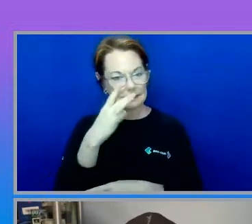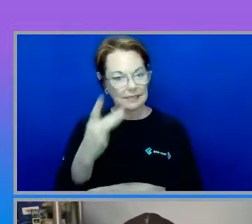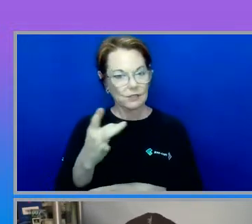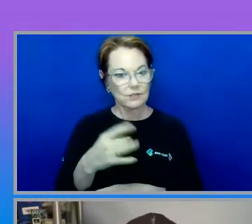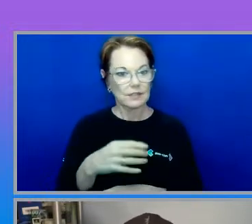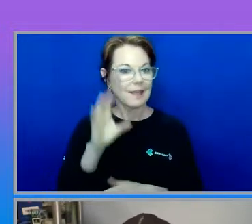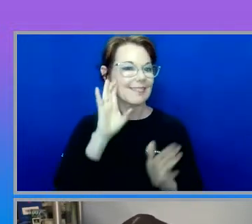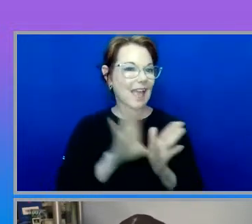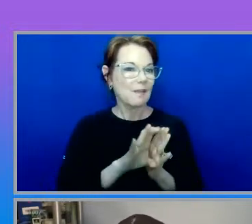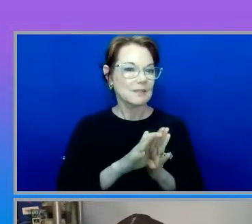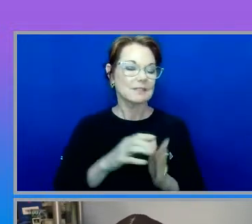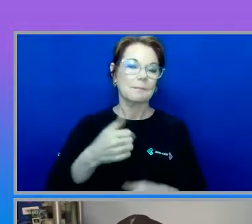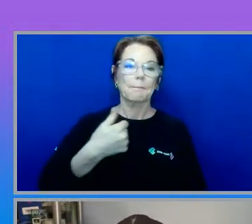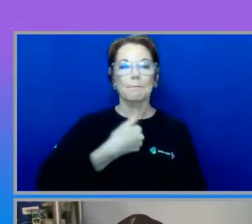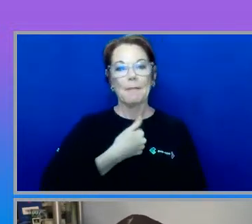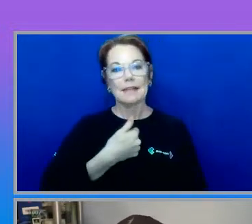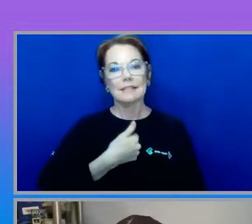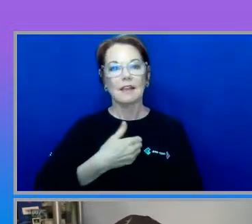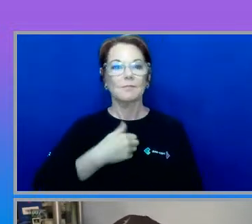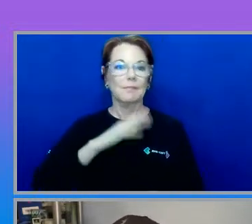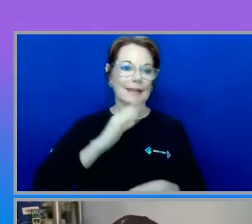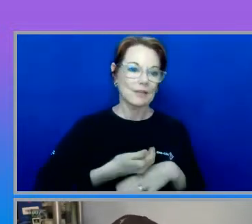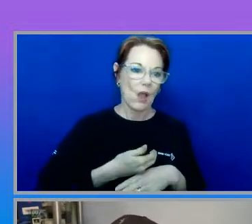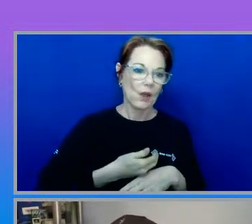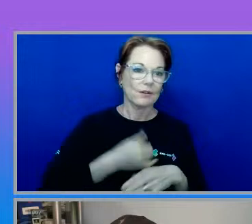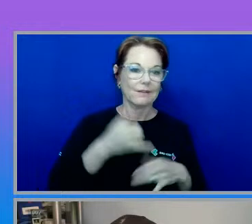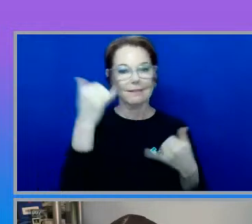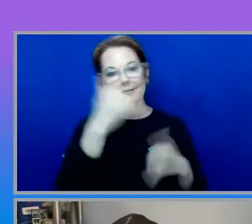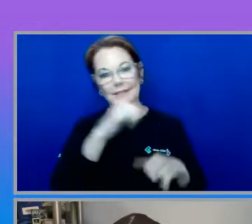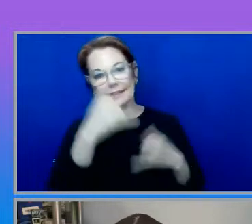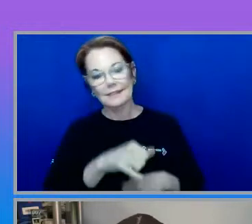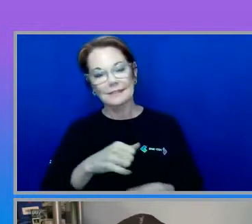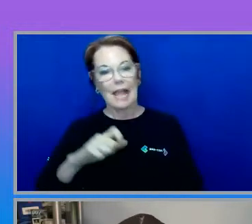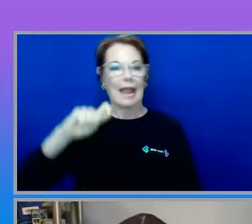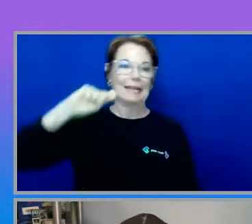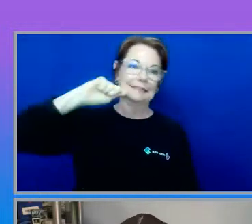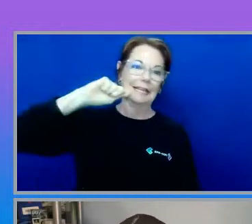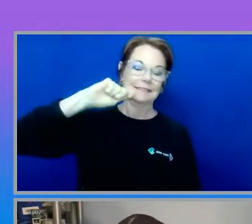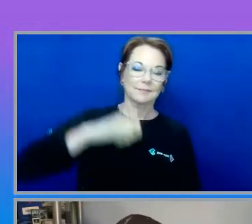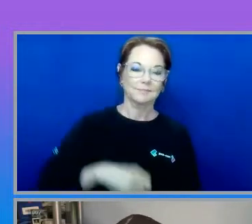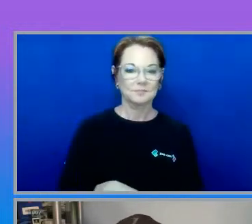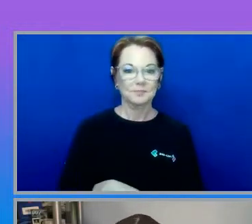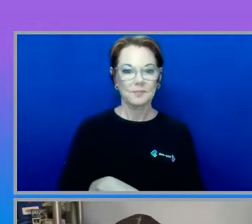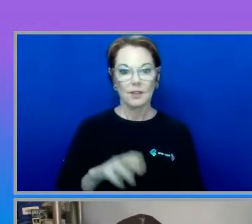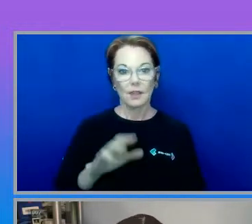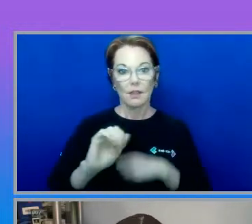image. I would describe it as myself and my daughter kind of being goofy and eating carrots.